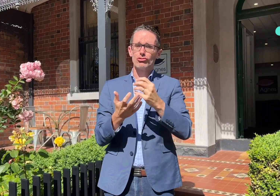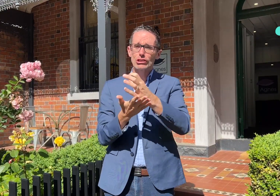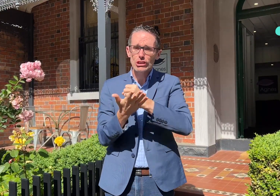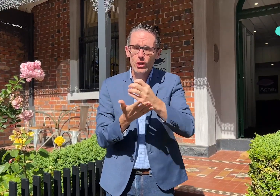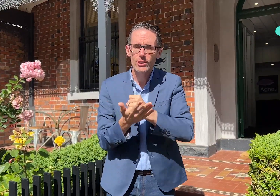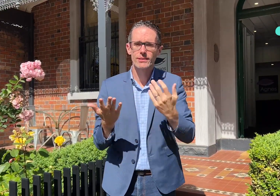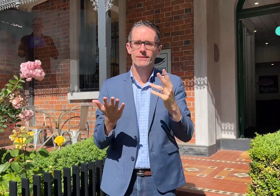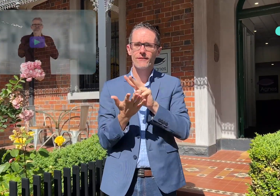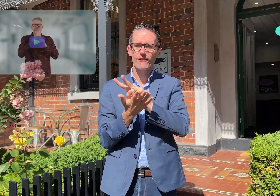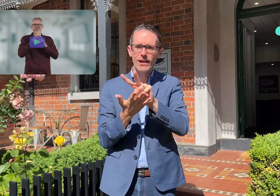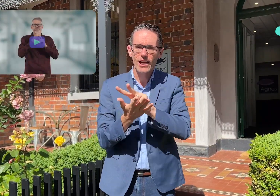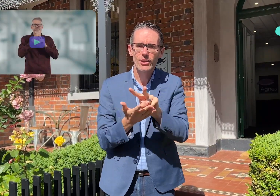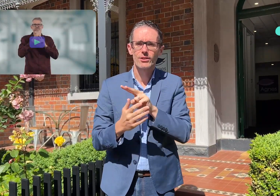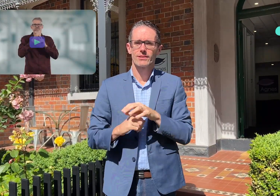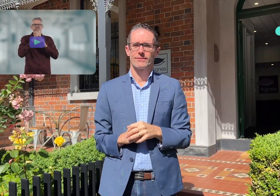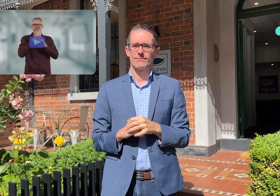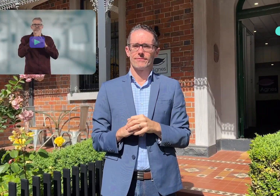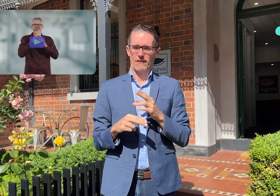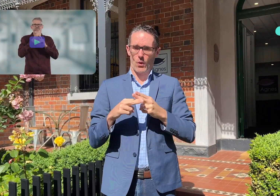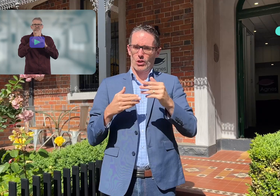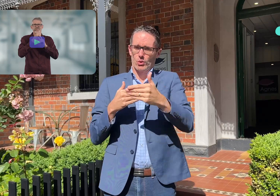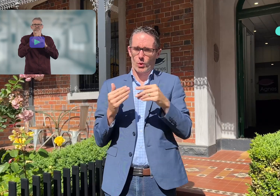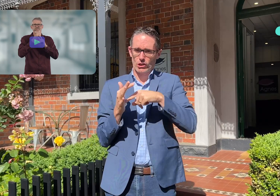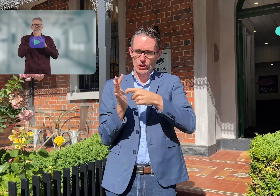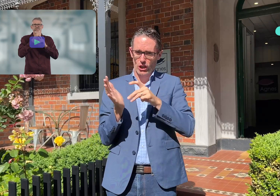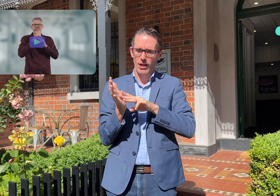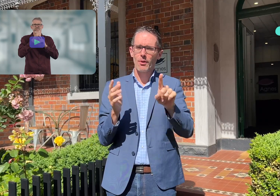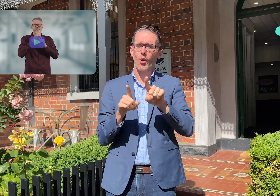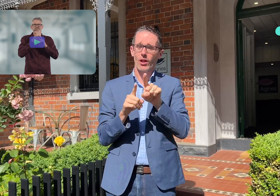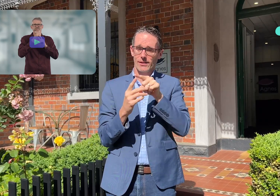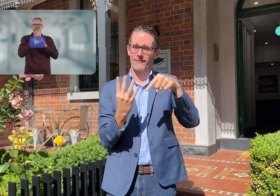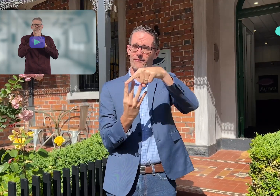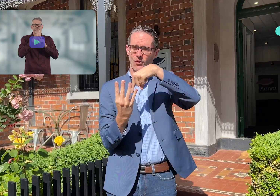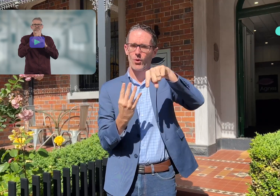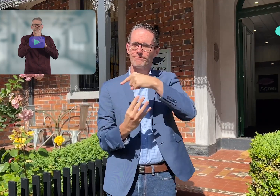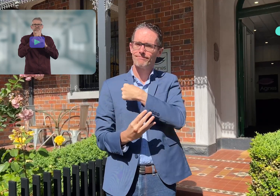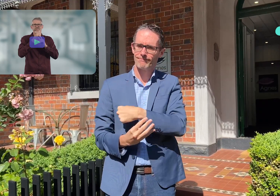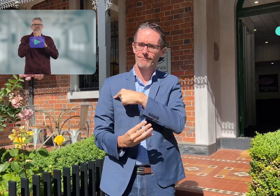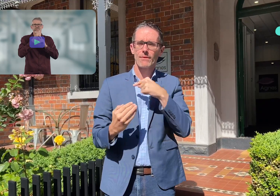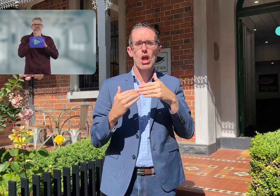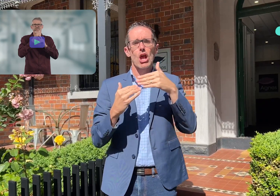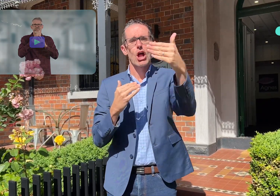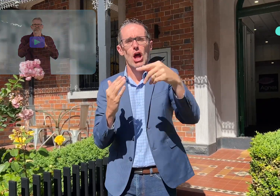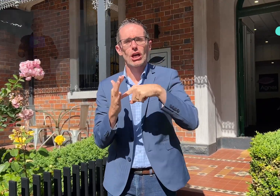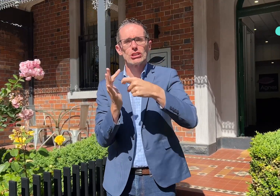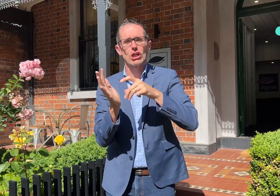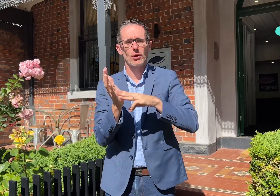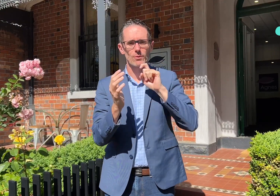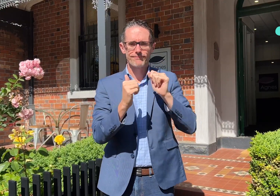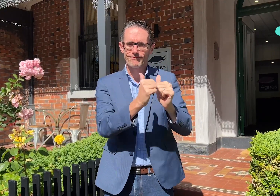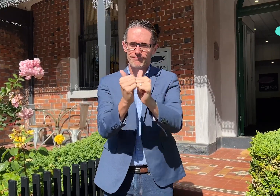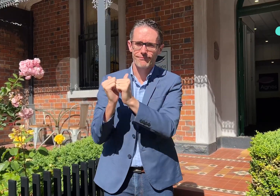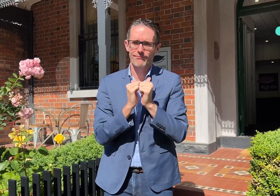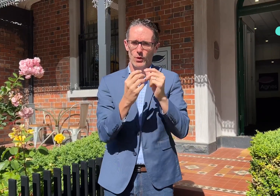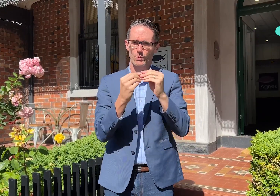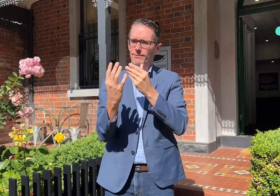and have produced resources and videos as part of a short term solution. However, we have also have commitment for the long term